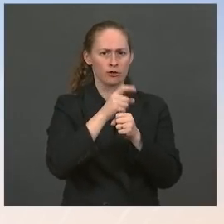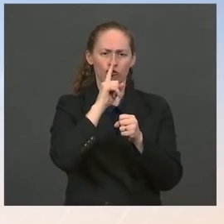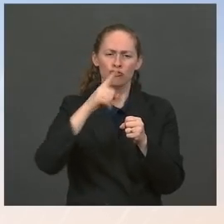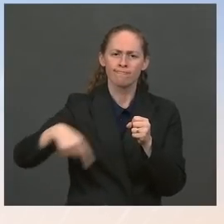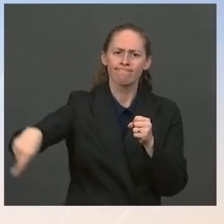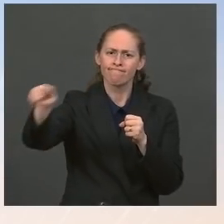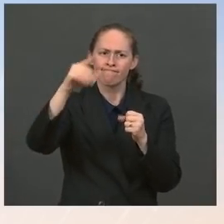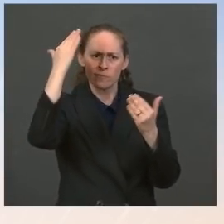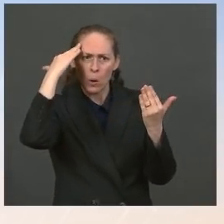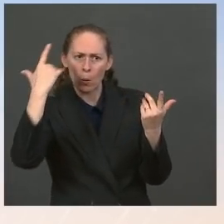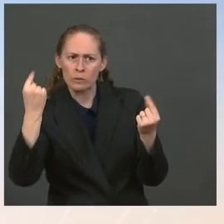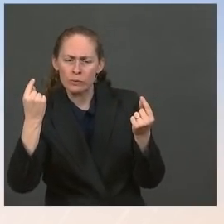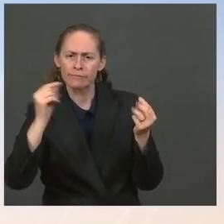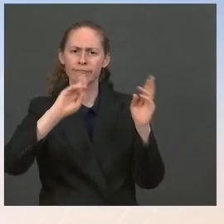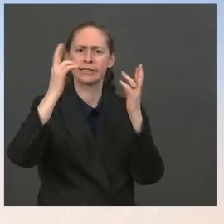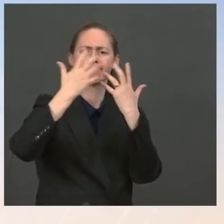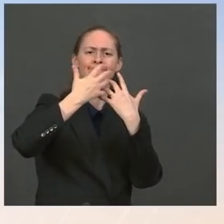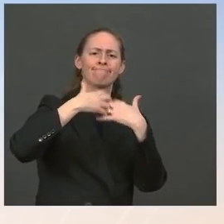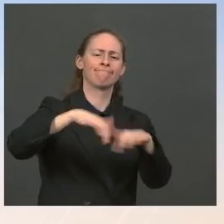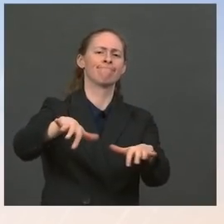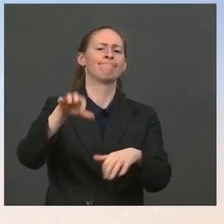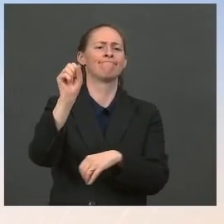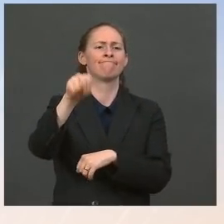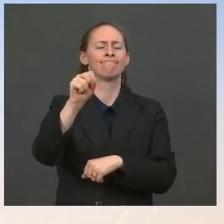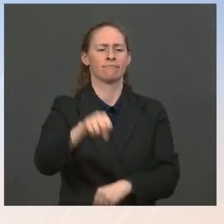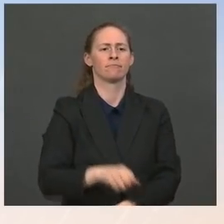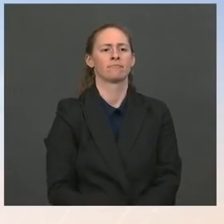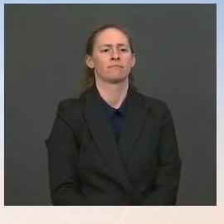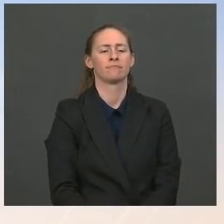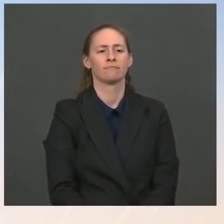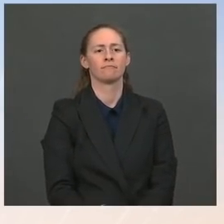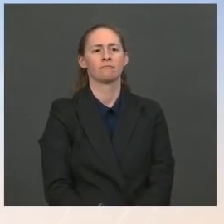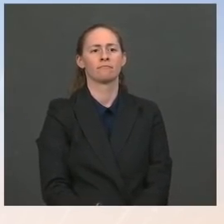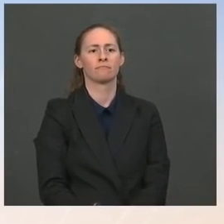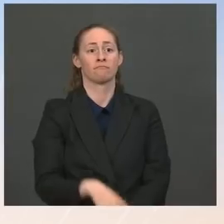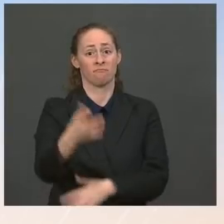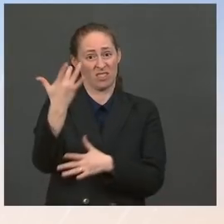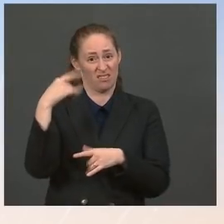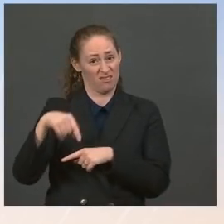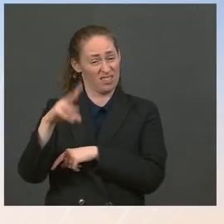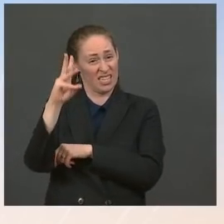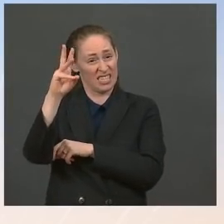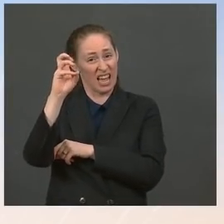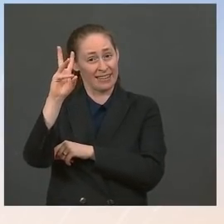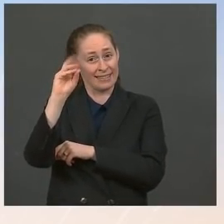And we're talking about, I believe, $660 billion over that stretch of years that we need to manage responsibly.